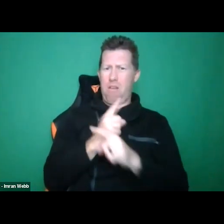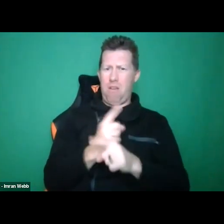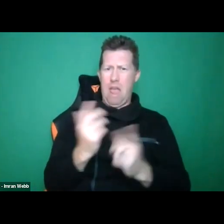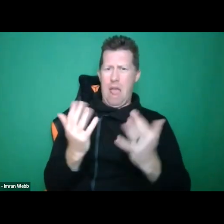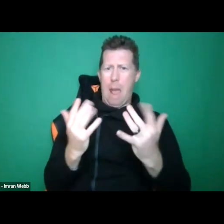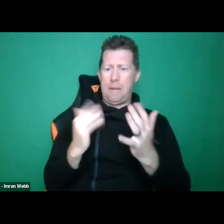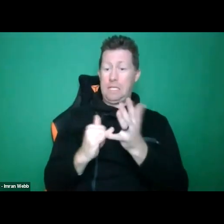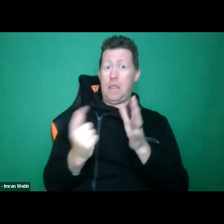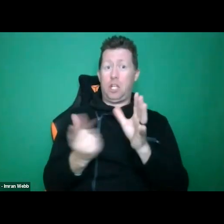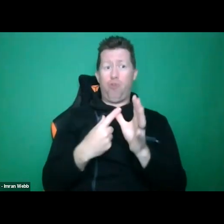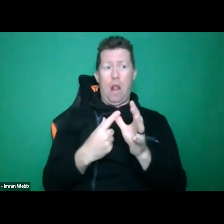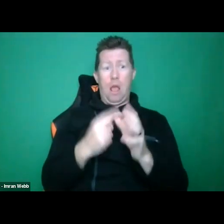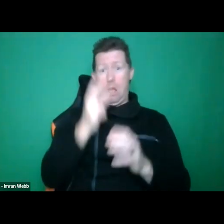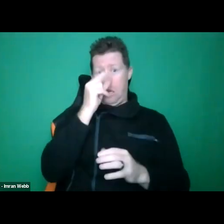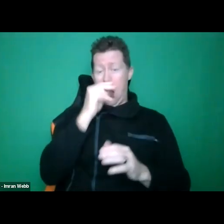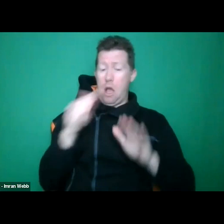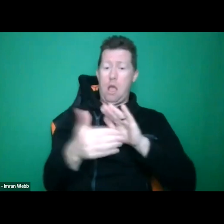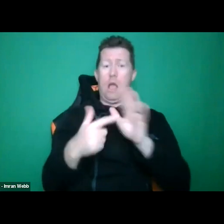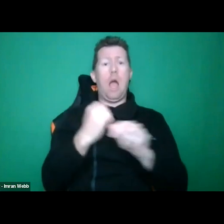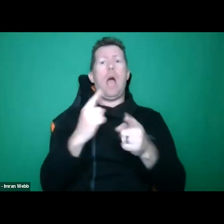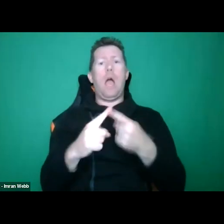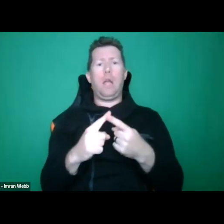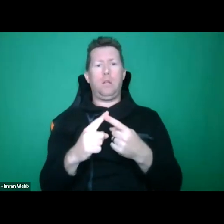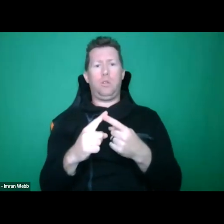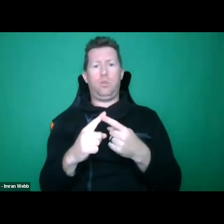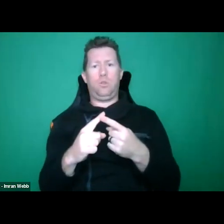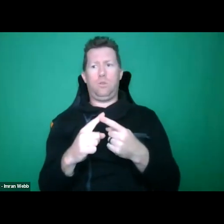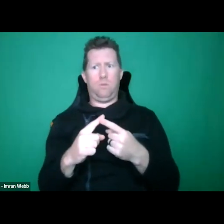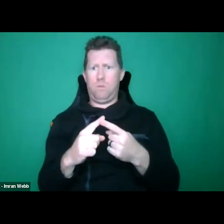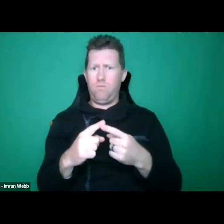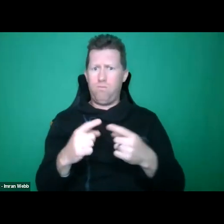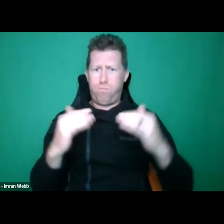in South Australia, young people in South Australia with the diagnosis of autism.